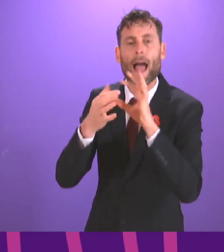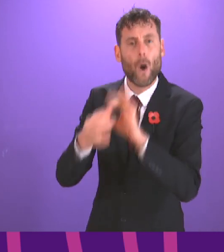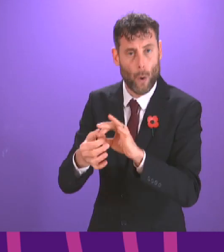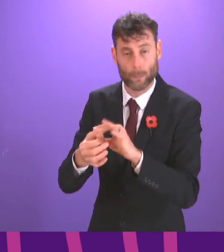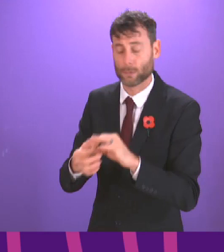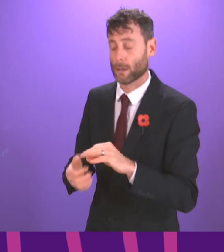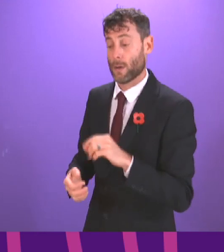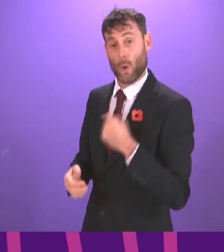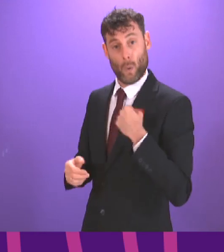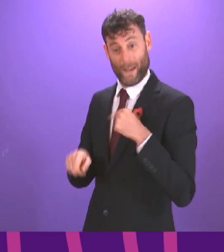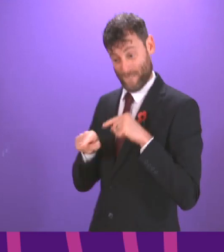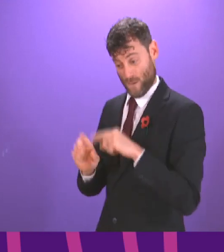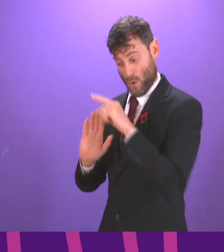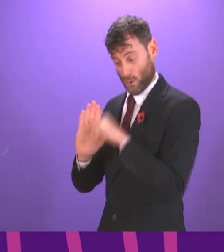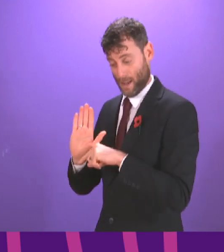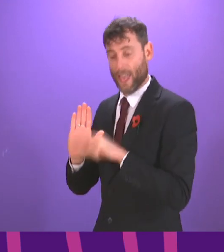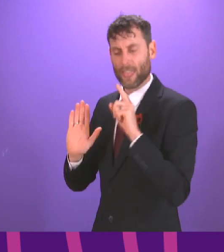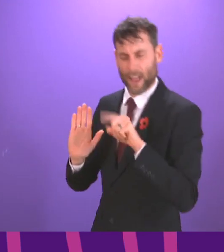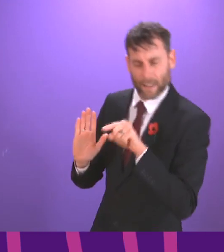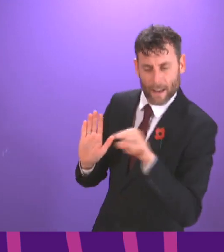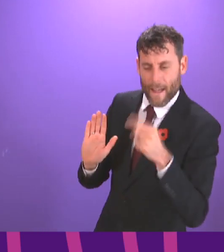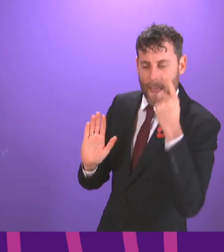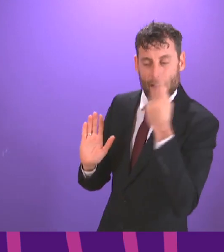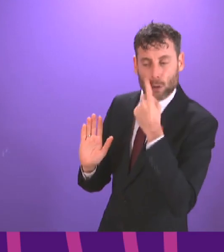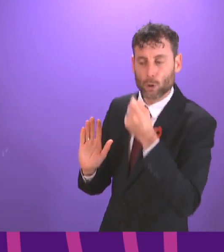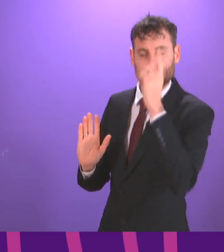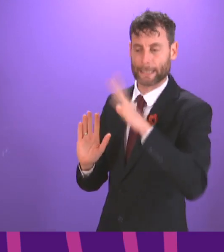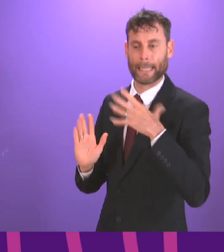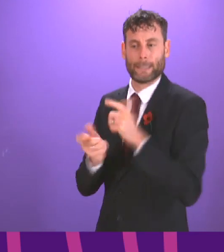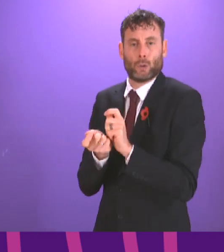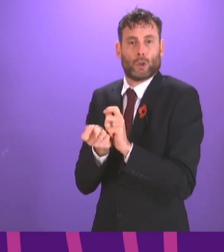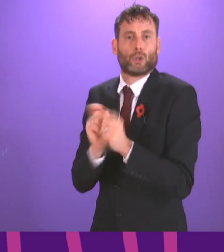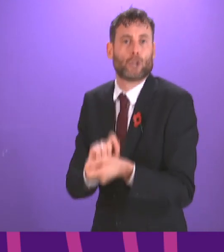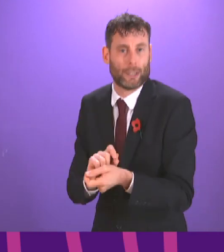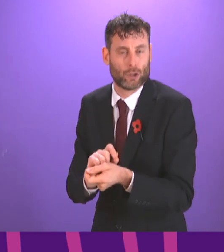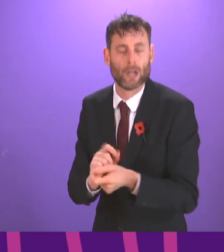to extend that to designated visitors and other routine visitors to care homes.